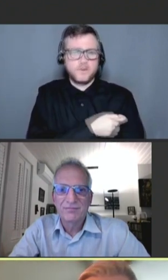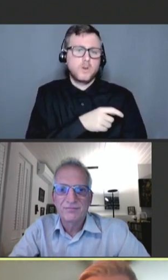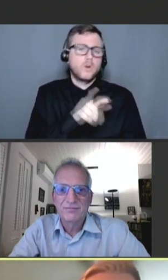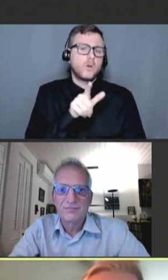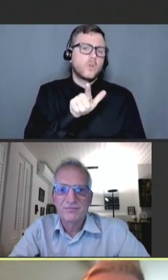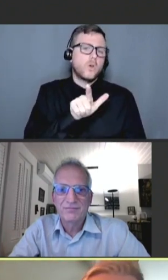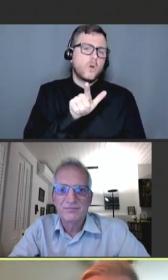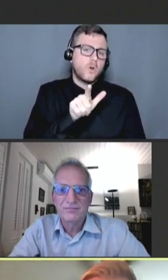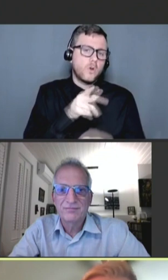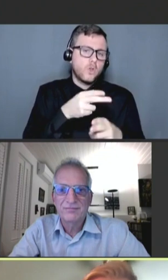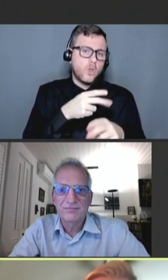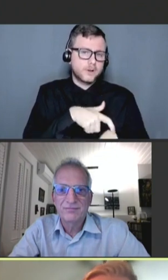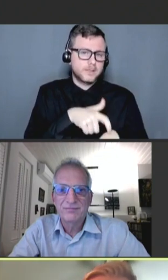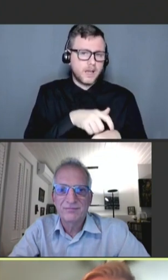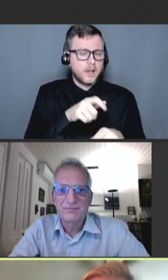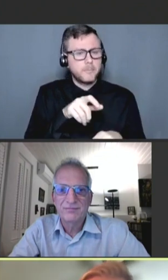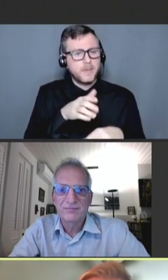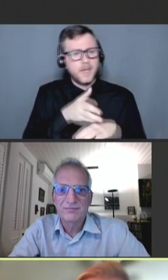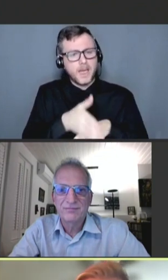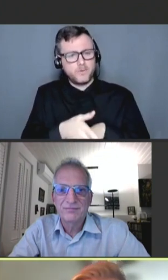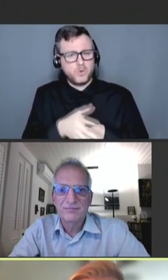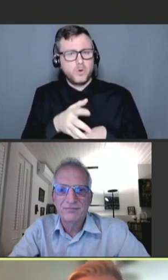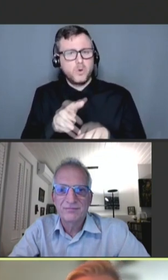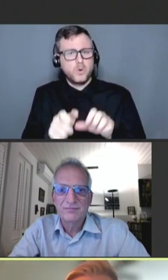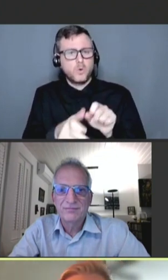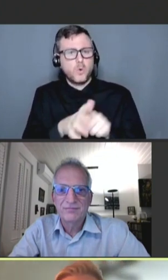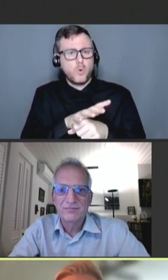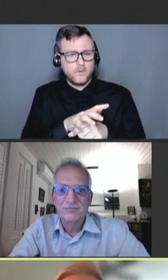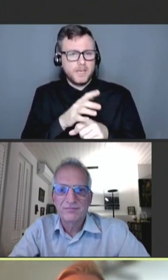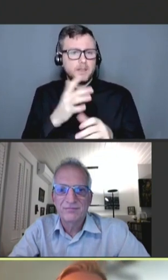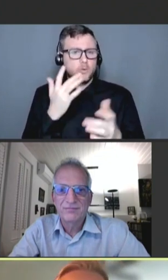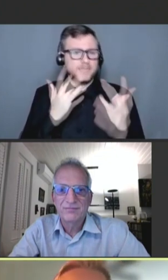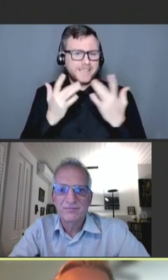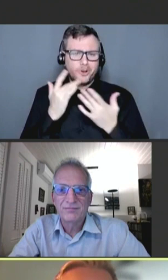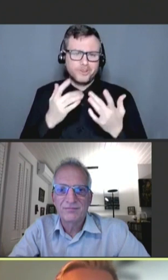are scarce. Since most studies identified in our interview investigated the risk of Long-COVID in